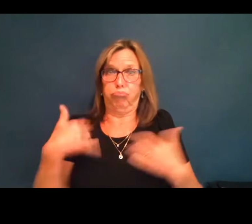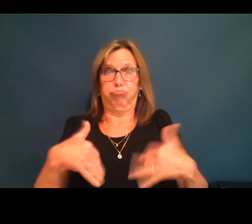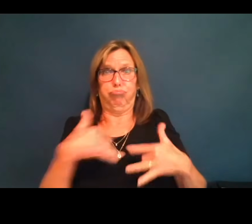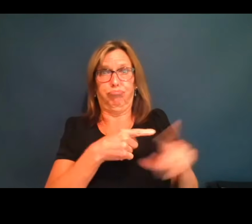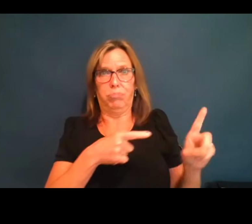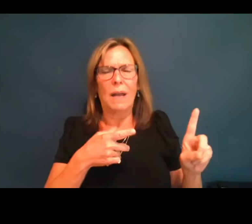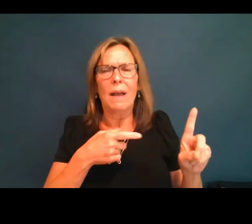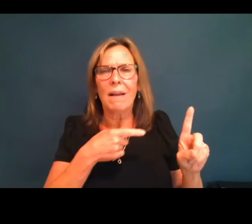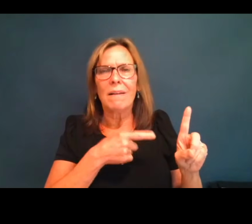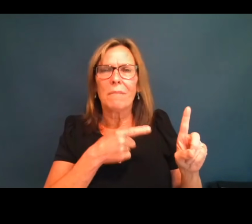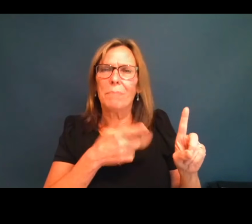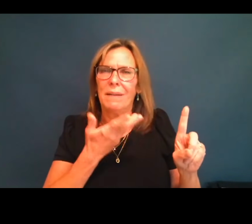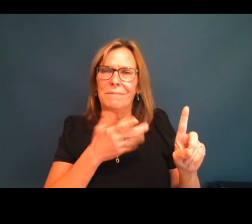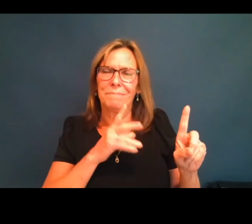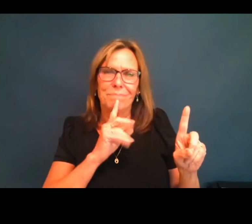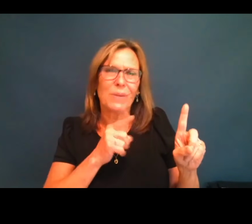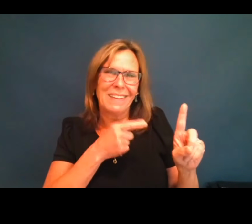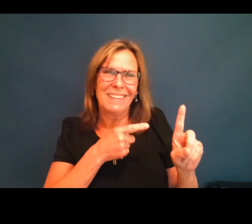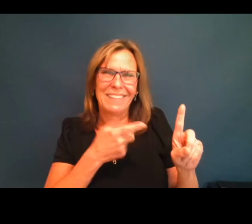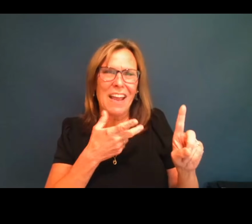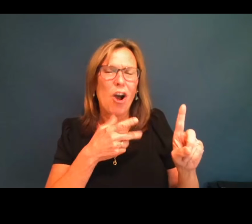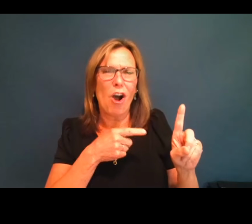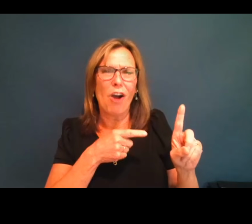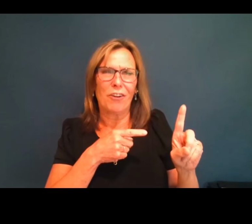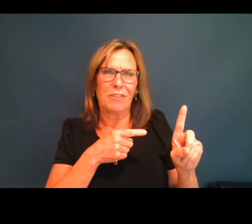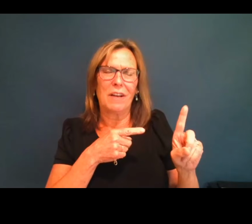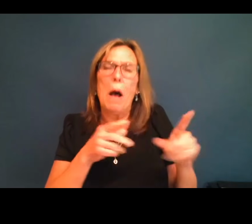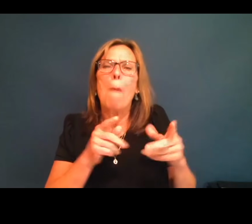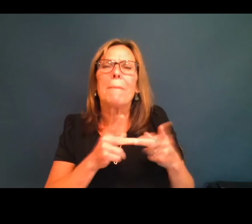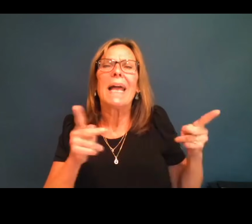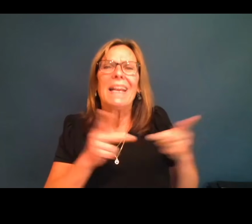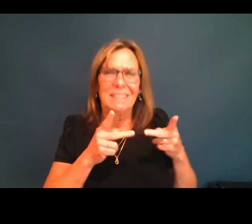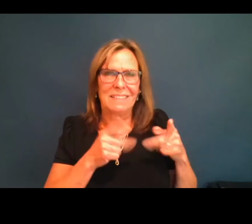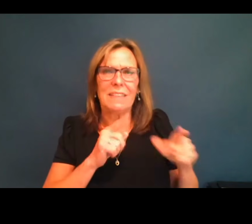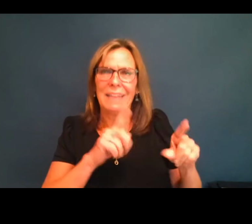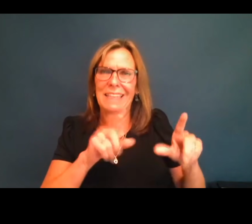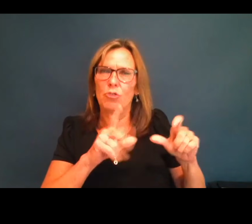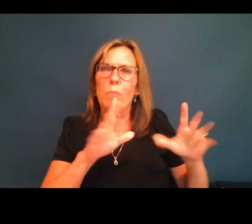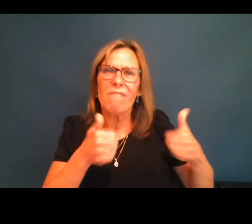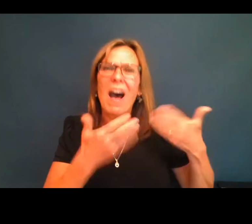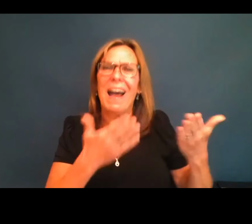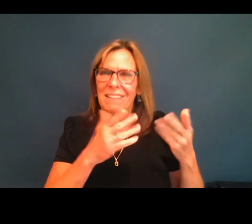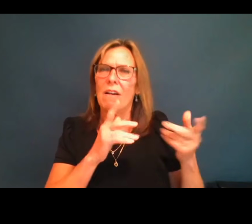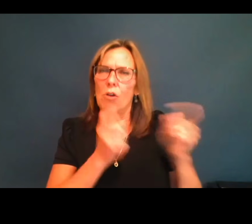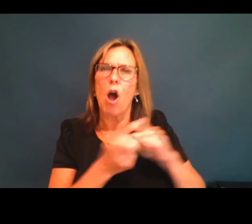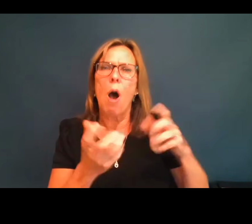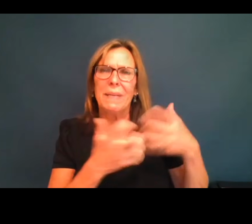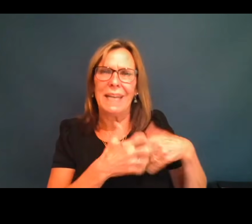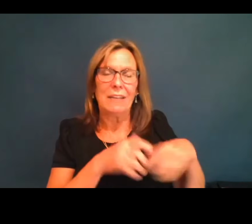drives, Drive-up service, I guess if that's something that can be like an accommodation or a modification for somebody?